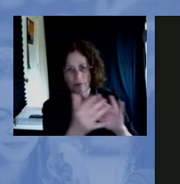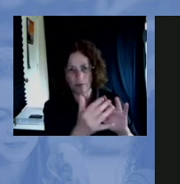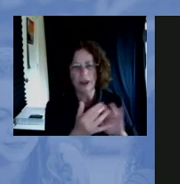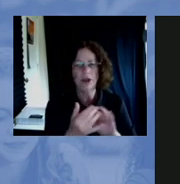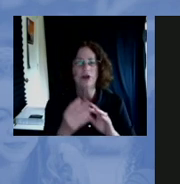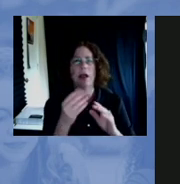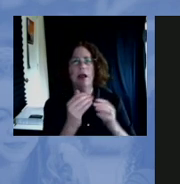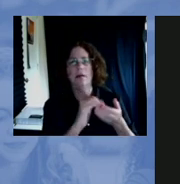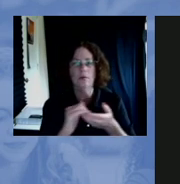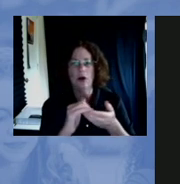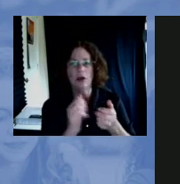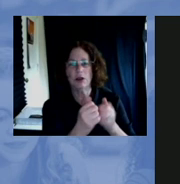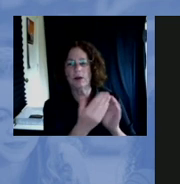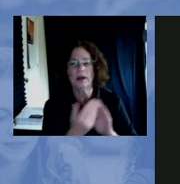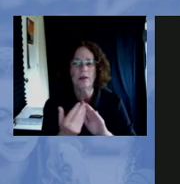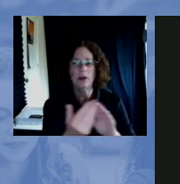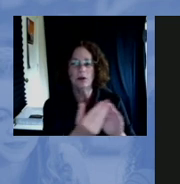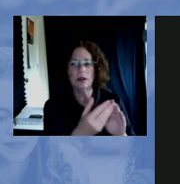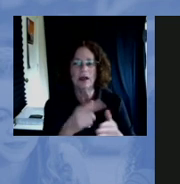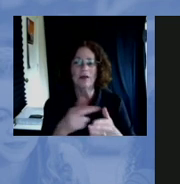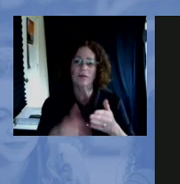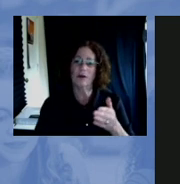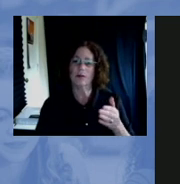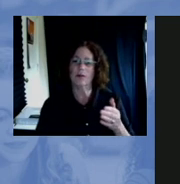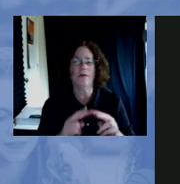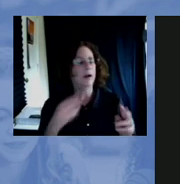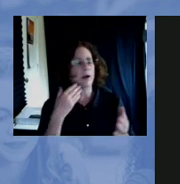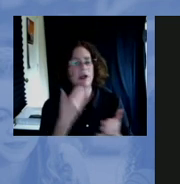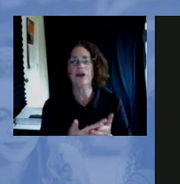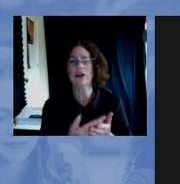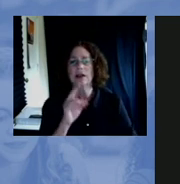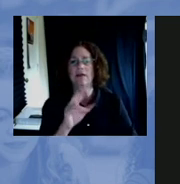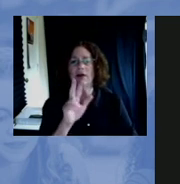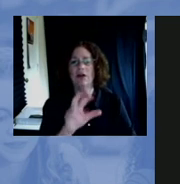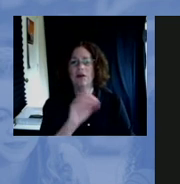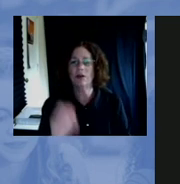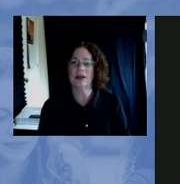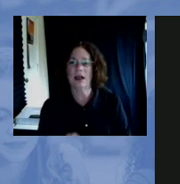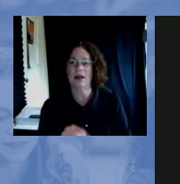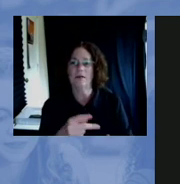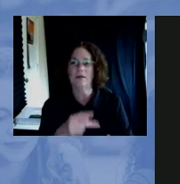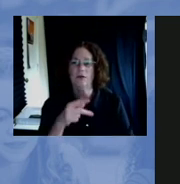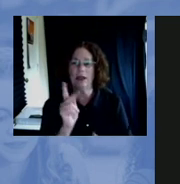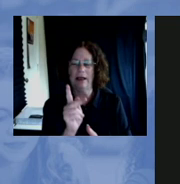AND OUR OUTCOMES FRANKLY ARE VERY GOOD. 73% OF OUR PRE K STUDENTS ARE READY FOR KINDERGARTEN